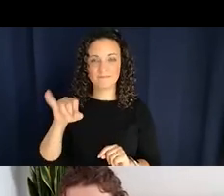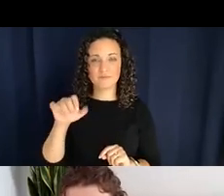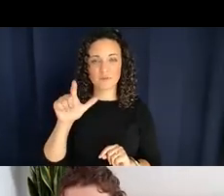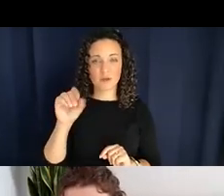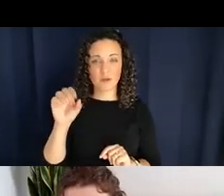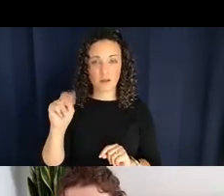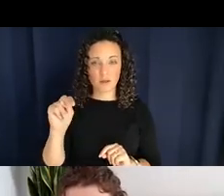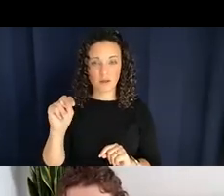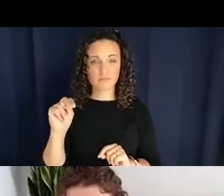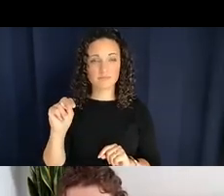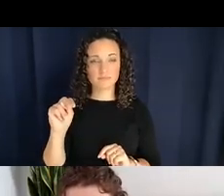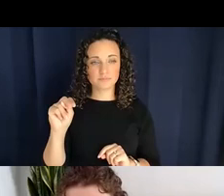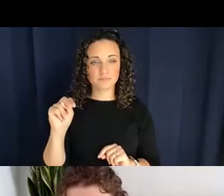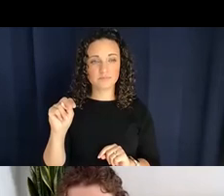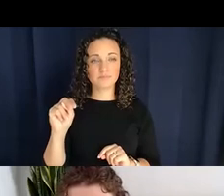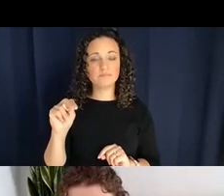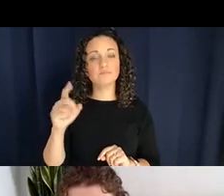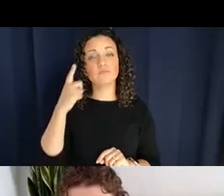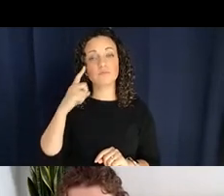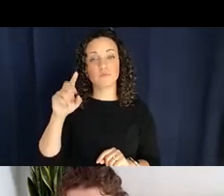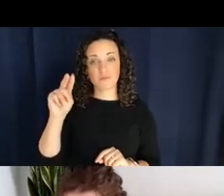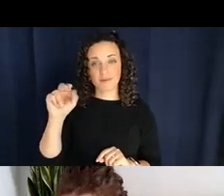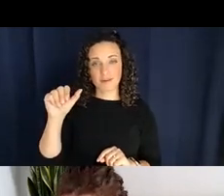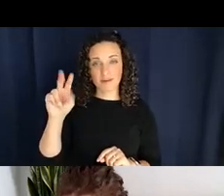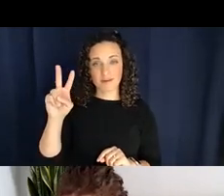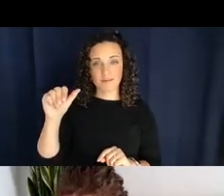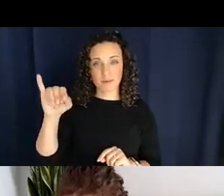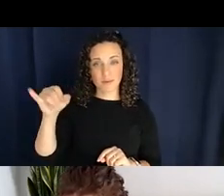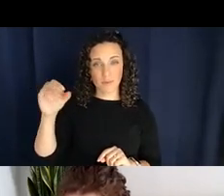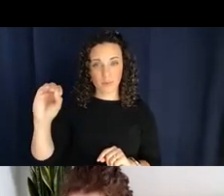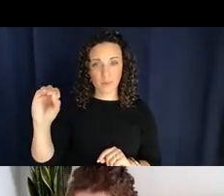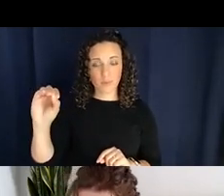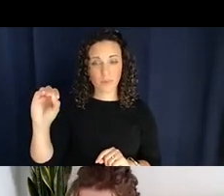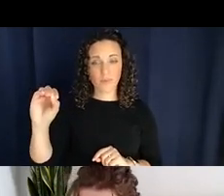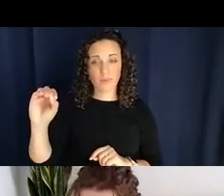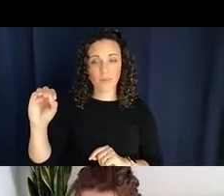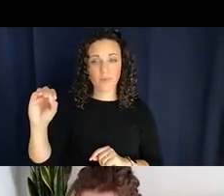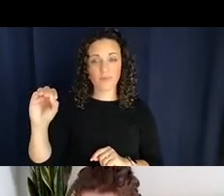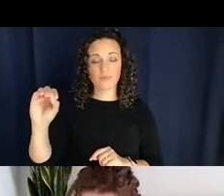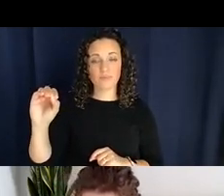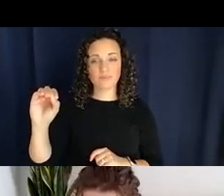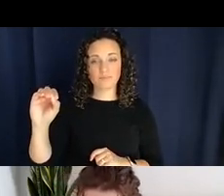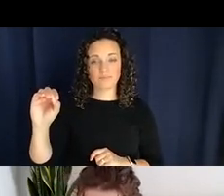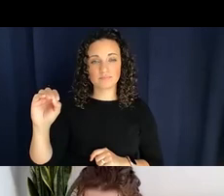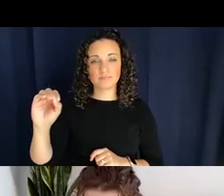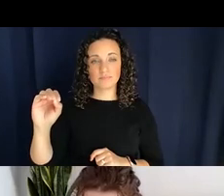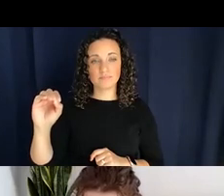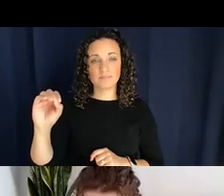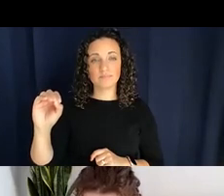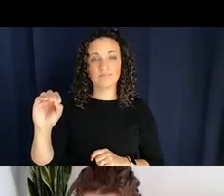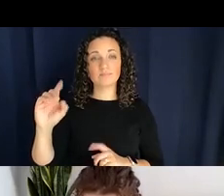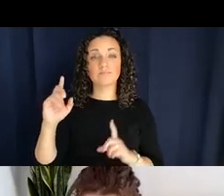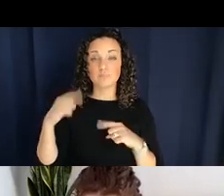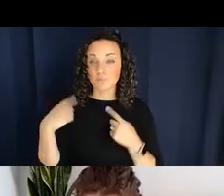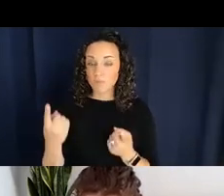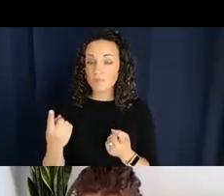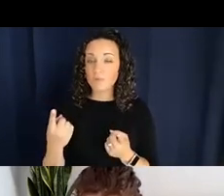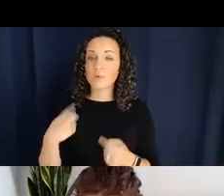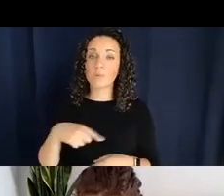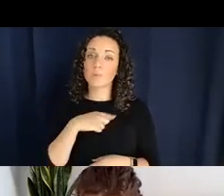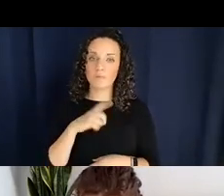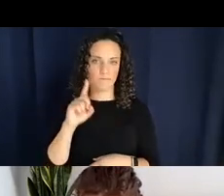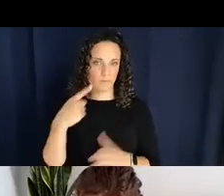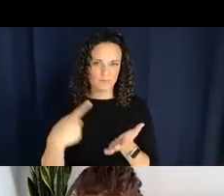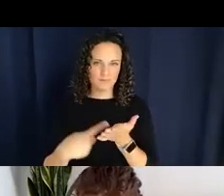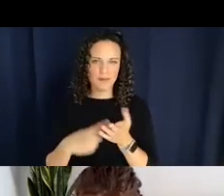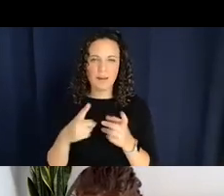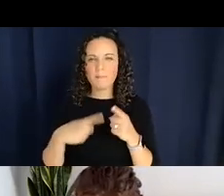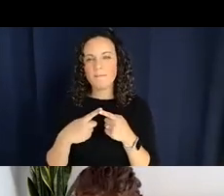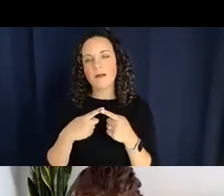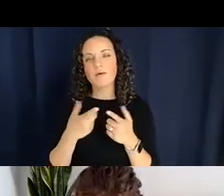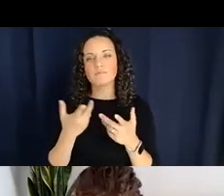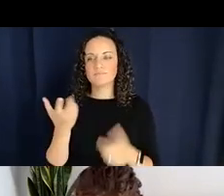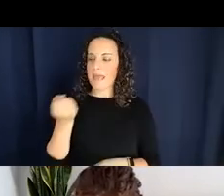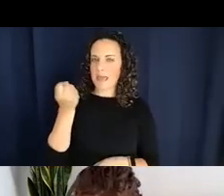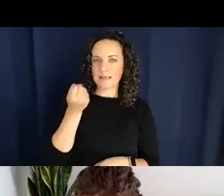So for Navajo… So far we've been only talking about these handling stems or handling types